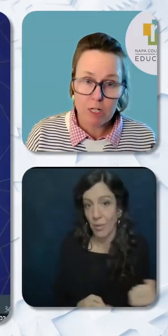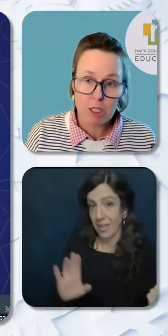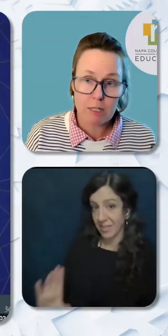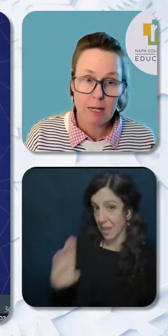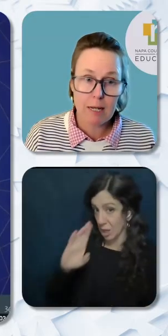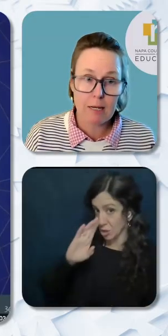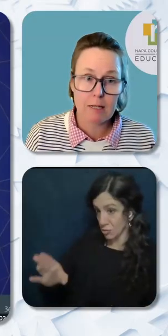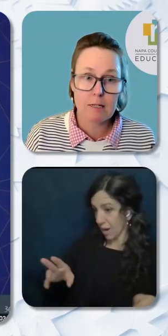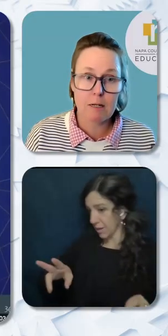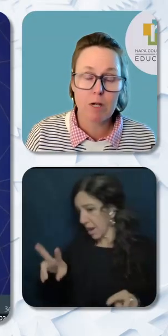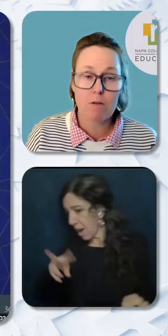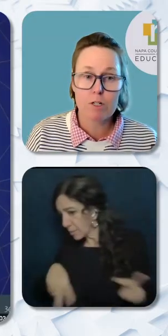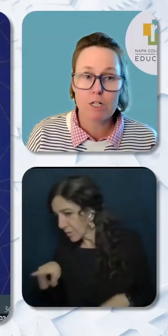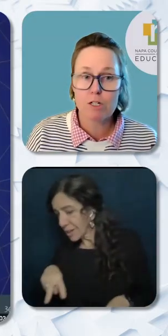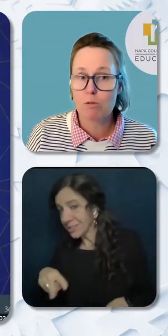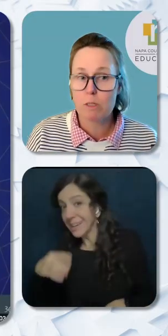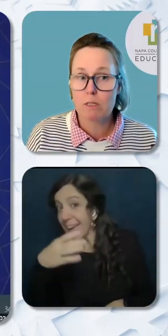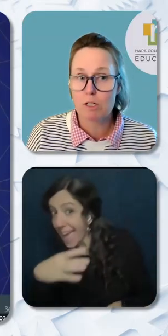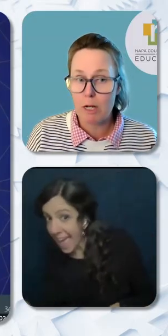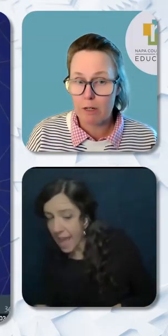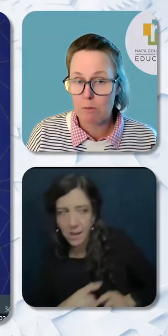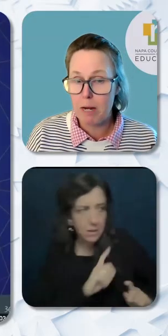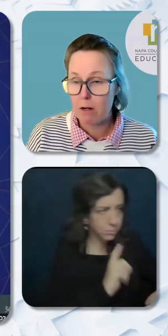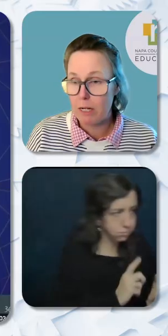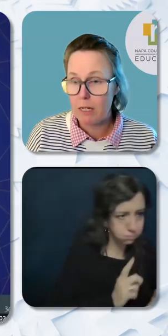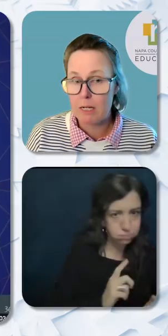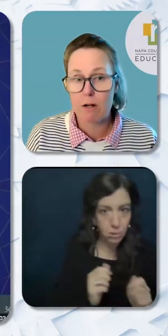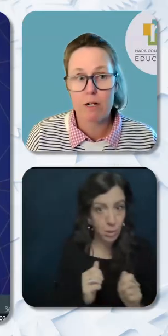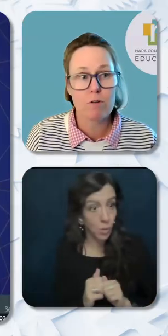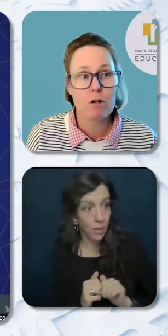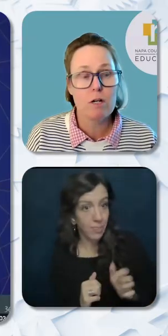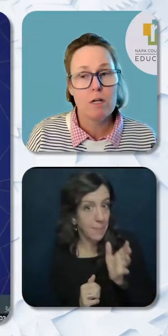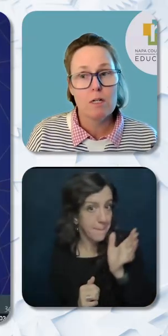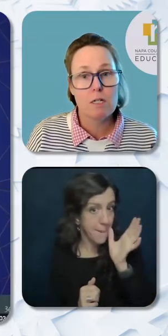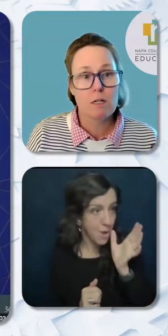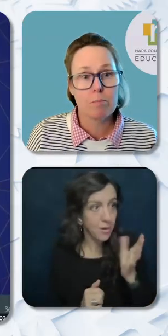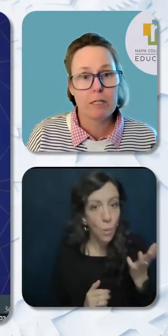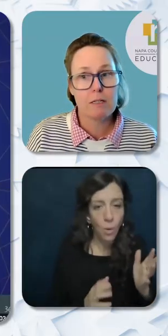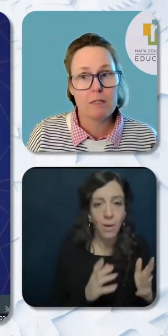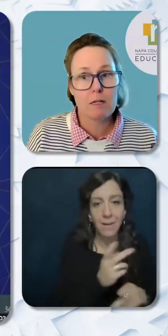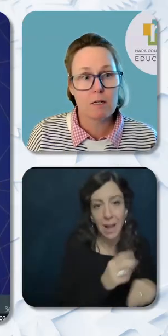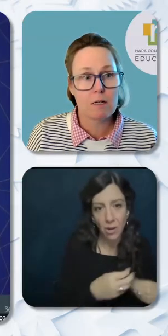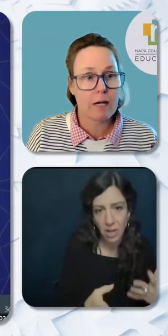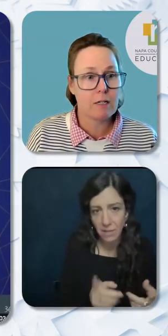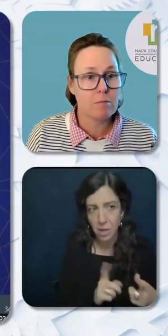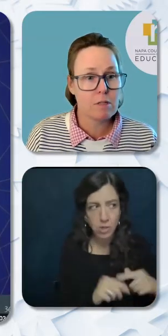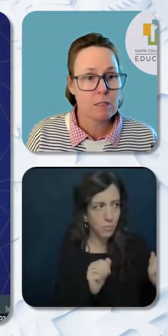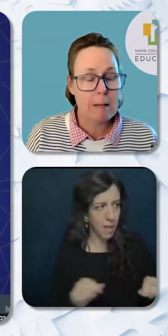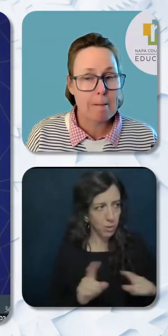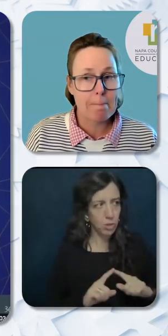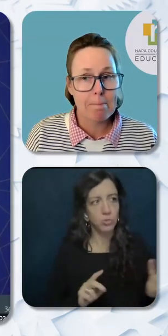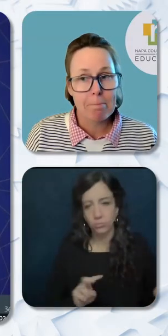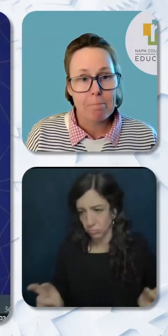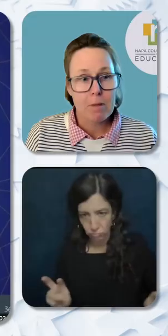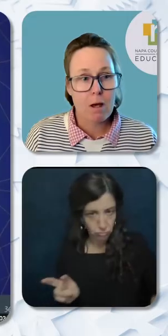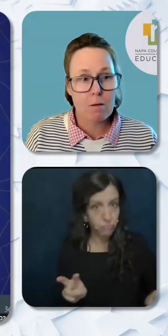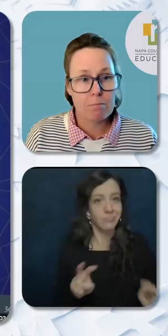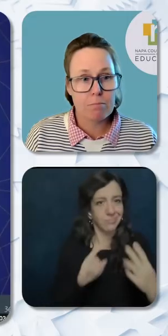observation and conversations with the child's parent and caregiver to complete the items.